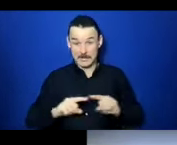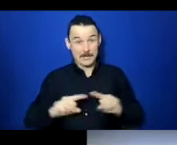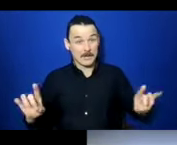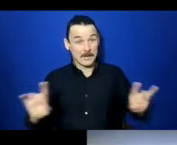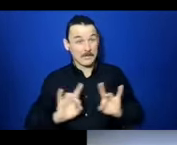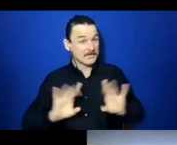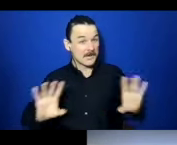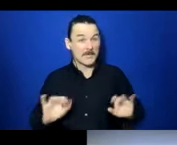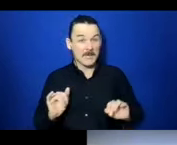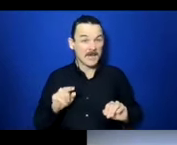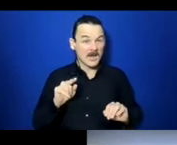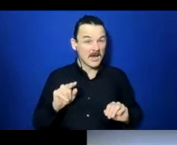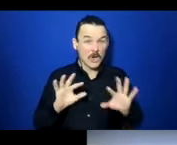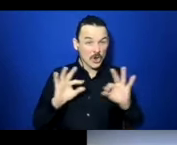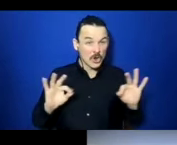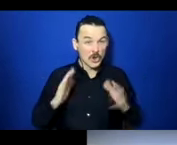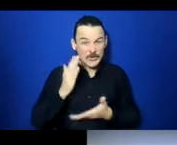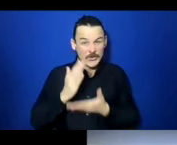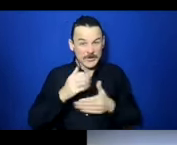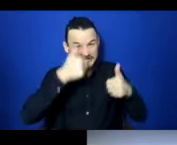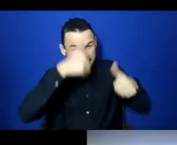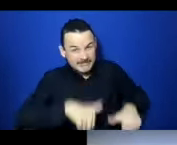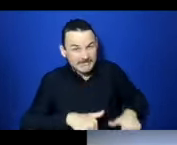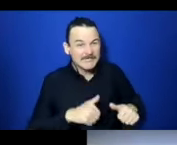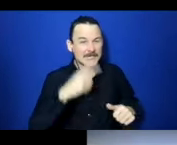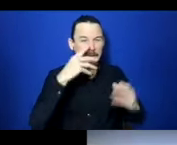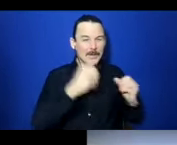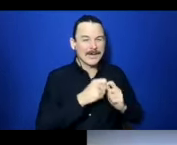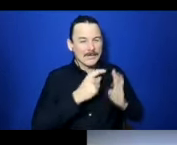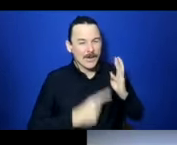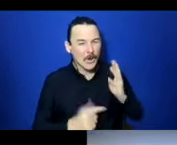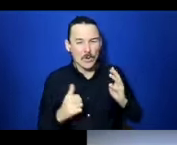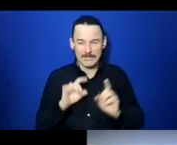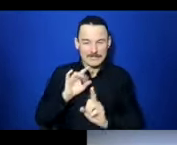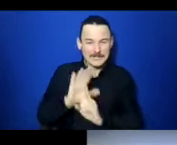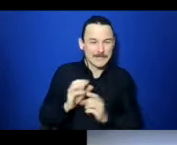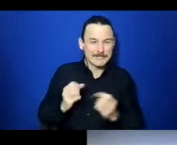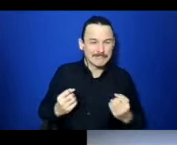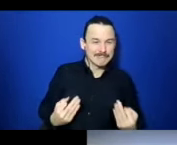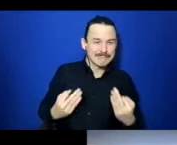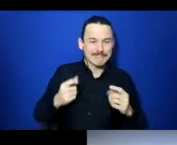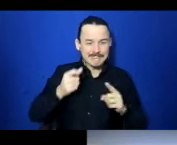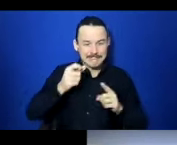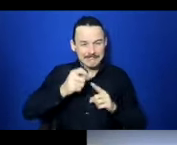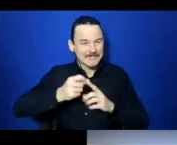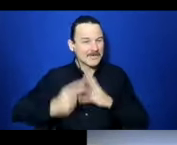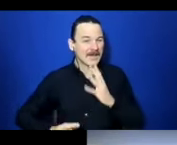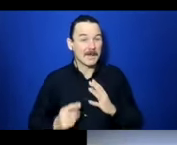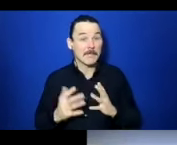of people with disability or or disability themselves that they forget about that in in